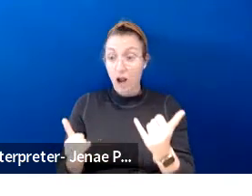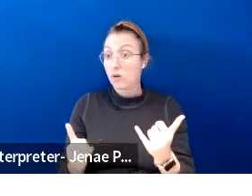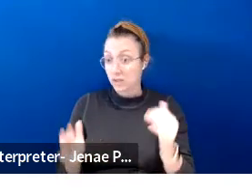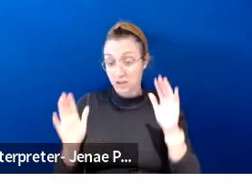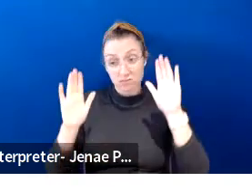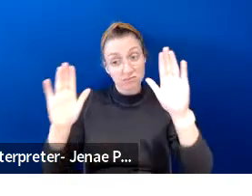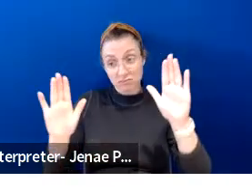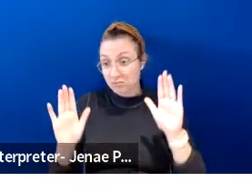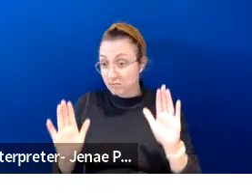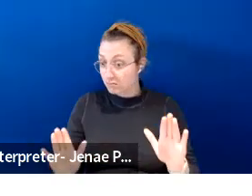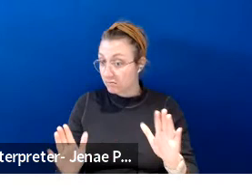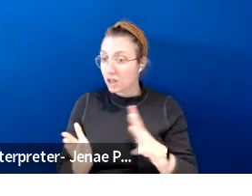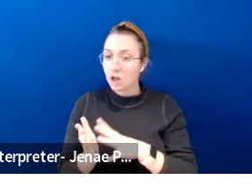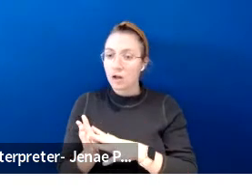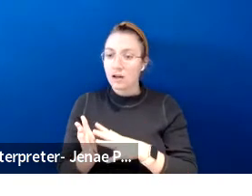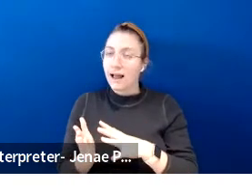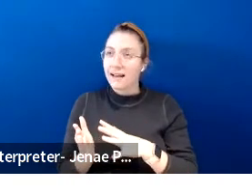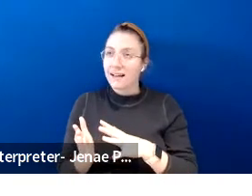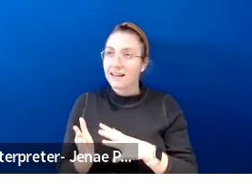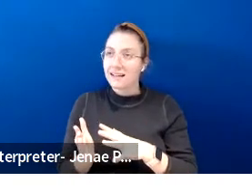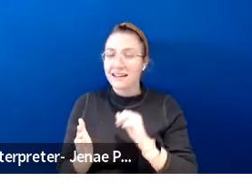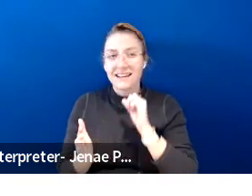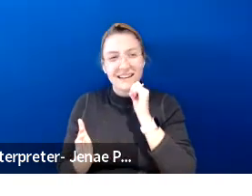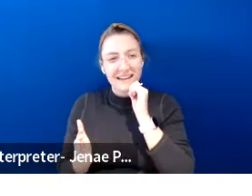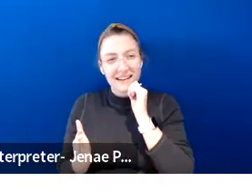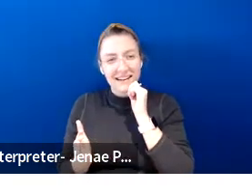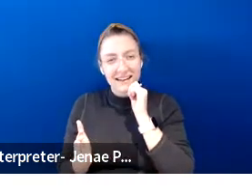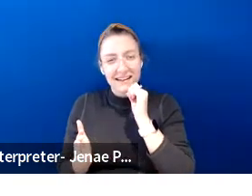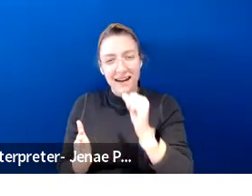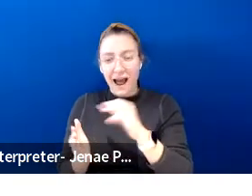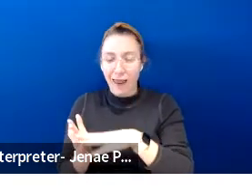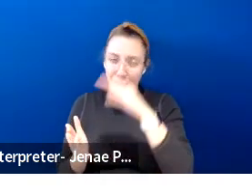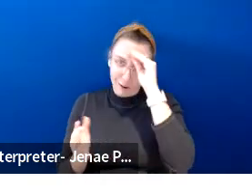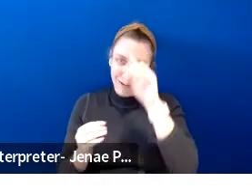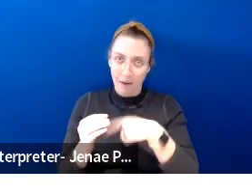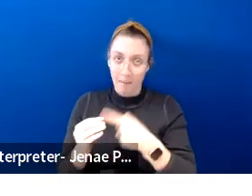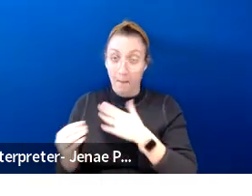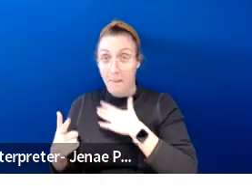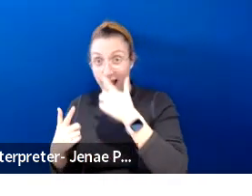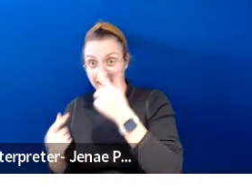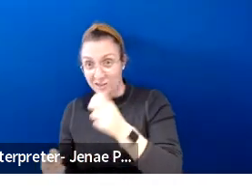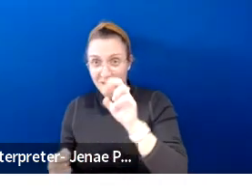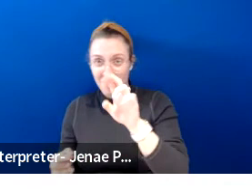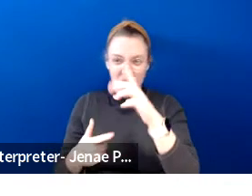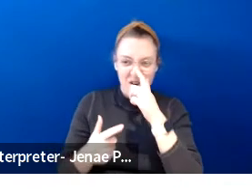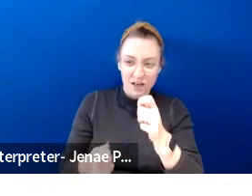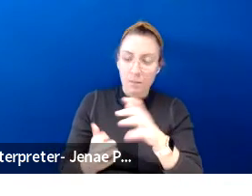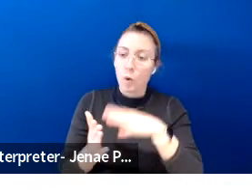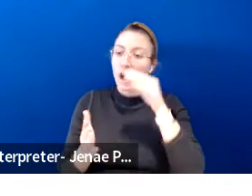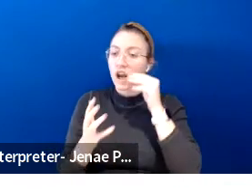We're learning not necessarily about my special interest or yours. We're we're learning an awful lot with regard to how we treat one another.